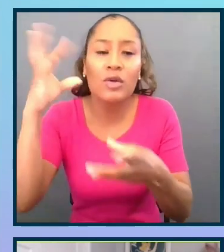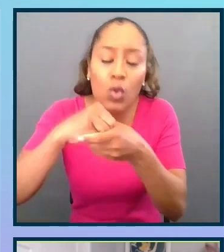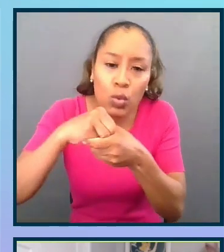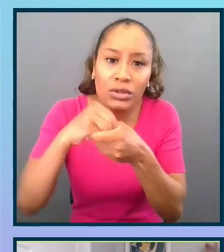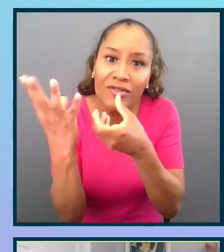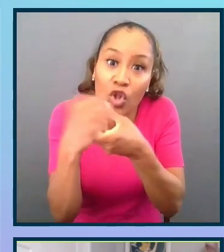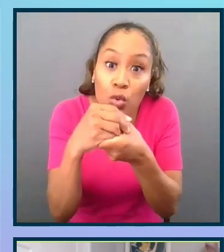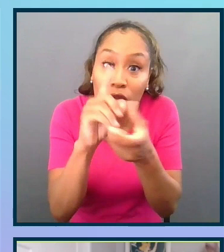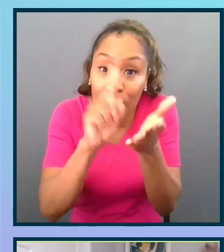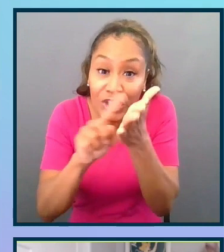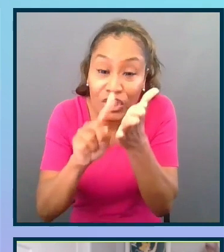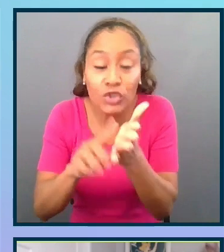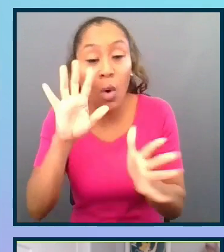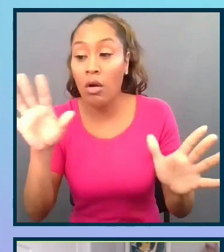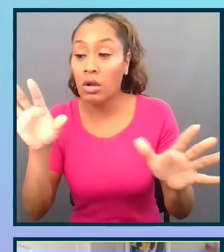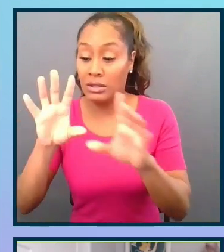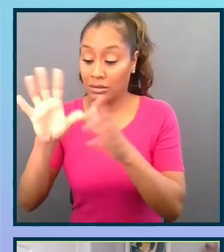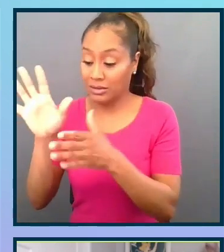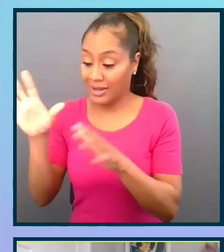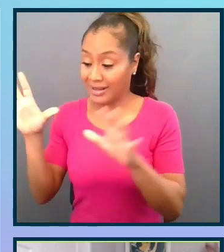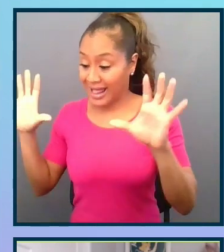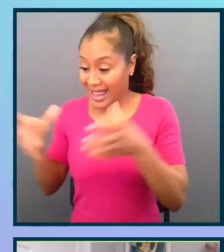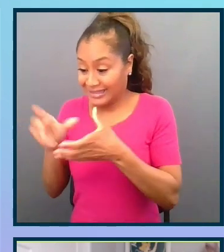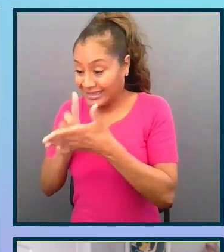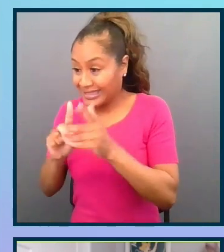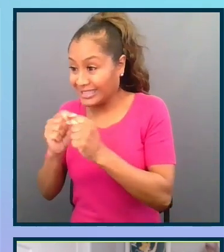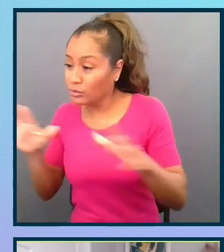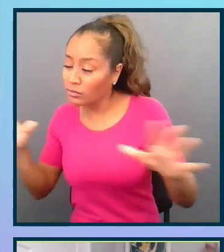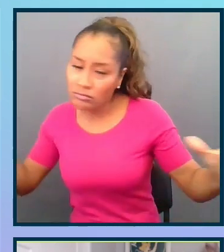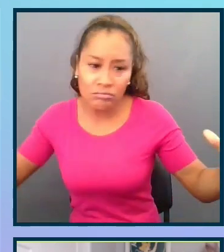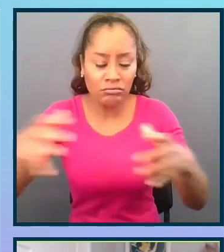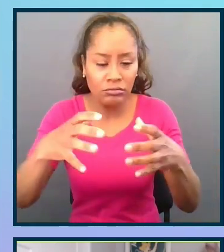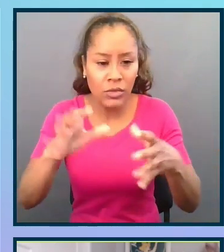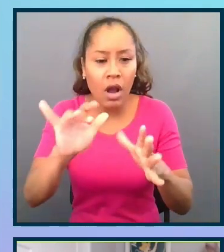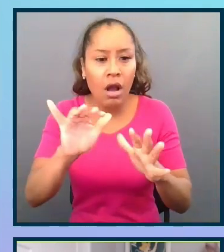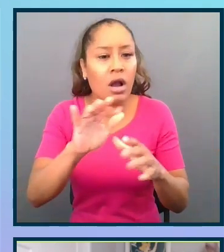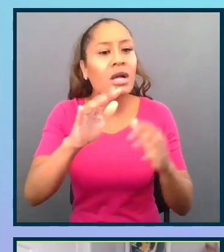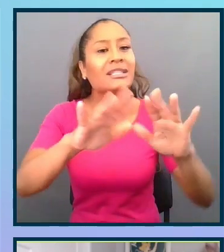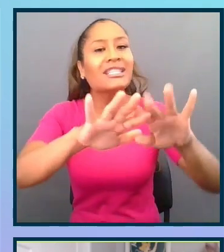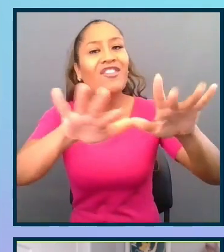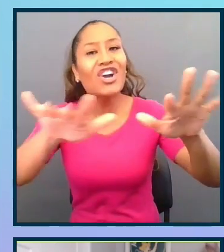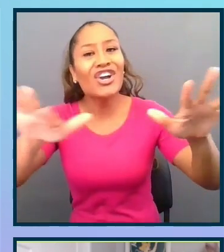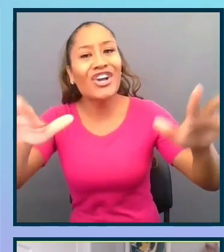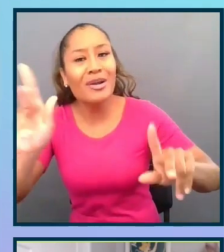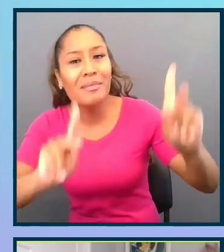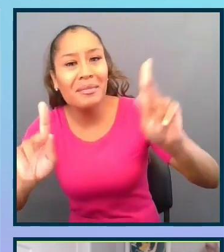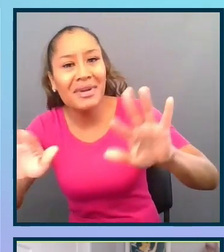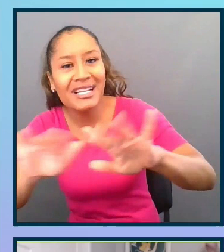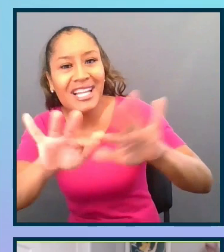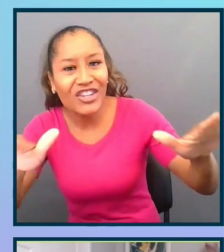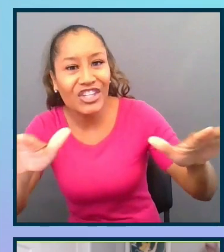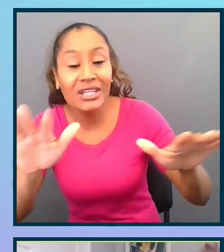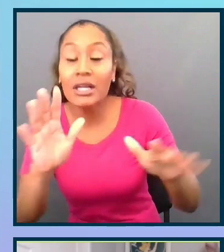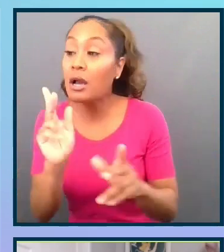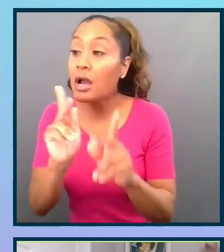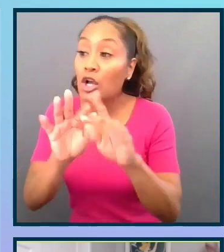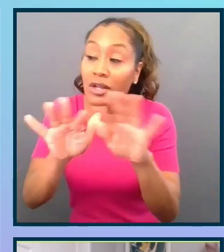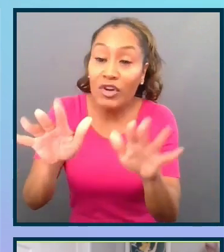Collective design teams can really come together and learn from a diverse set of users, including users with disabilities.